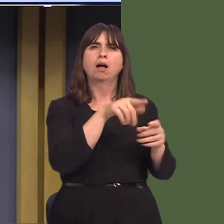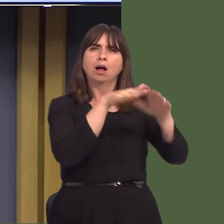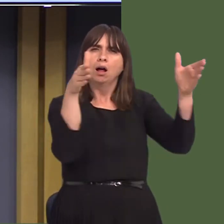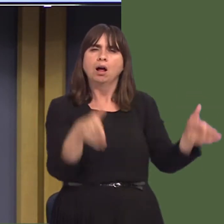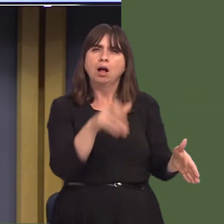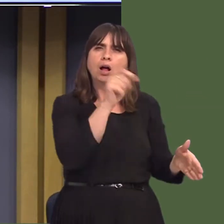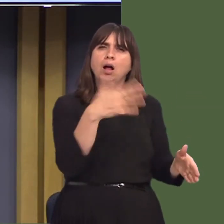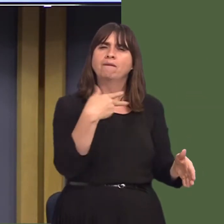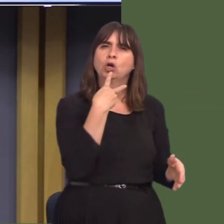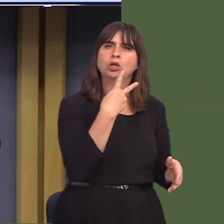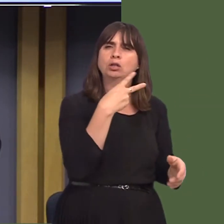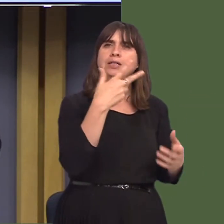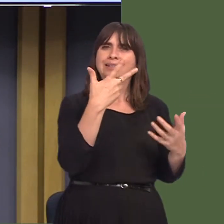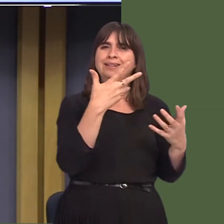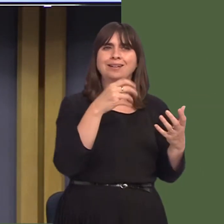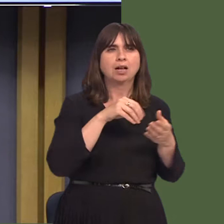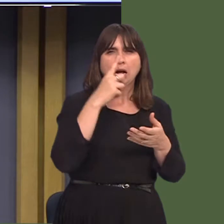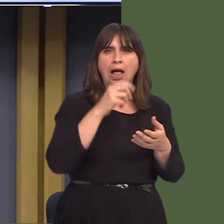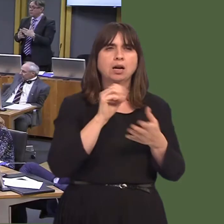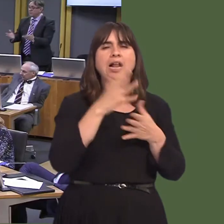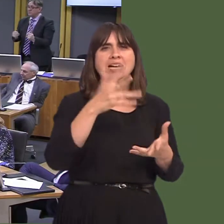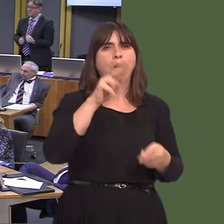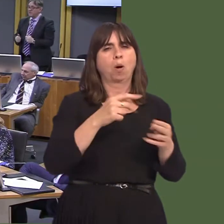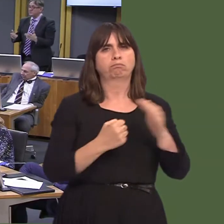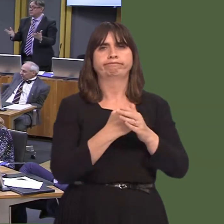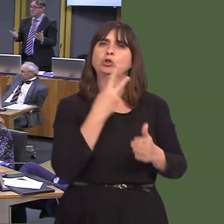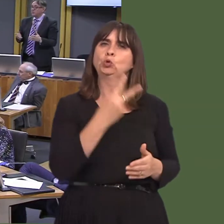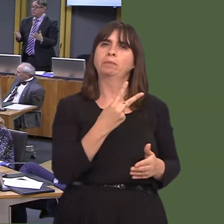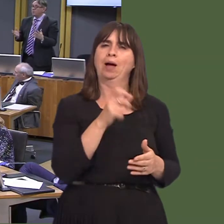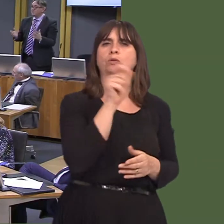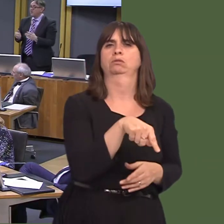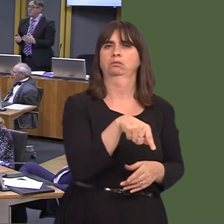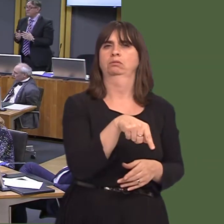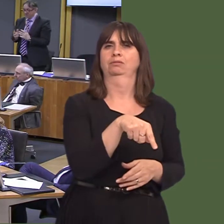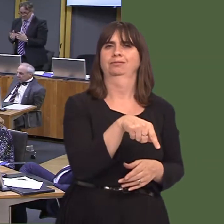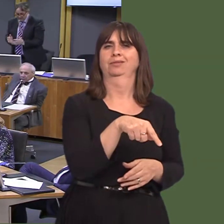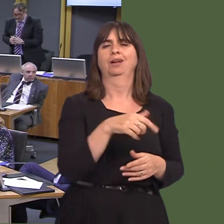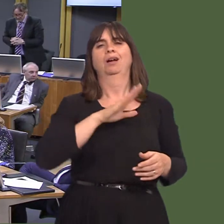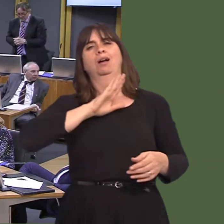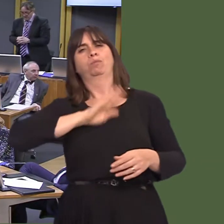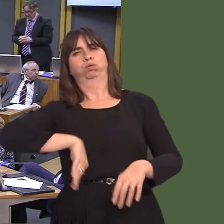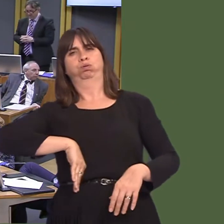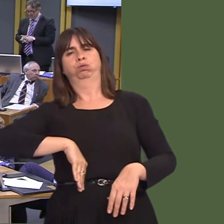to £2ósomething that we've discussed in this Chamber on a cross-party basis for almost five years.